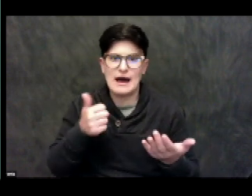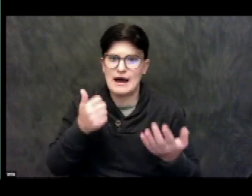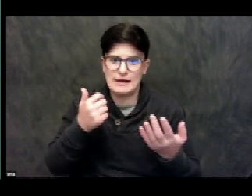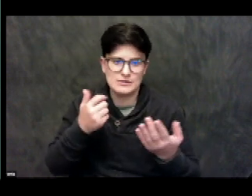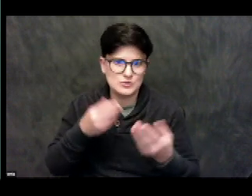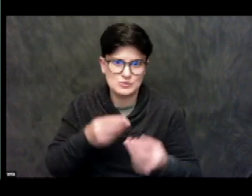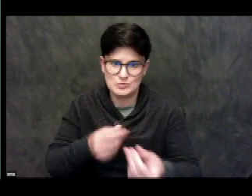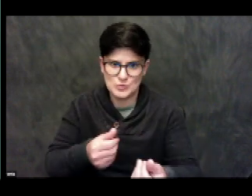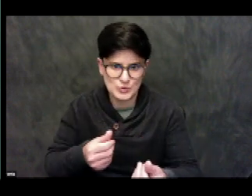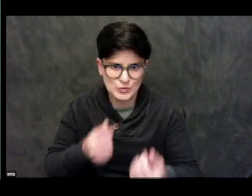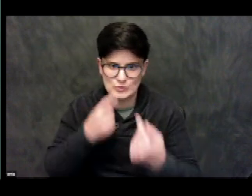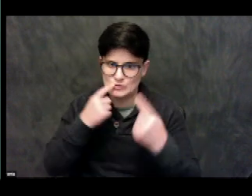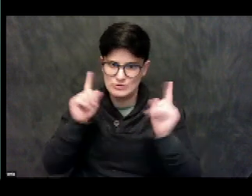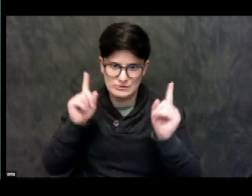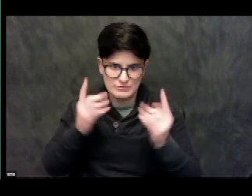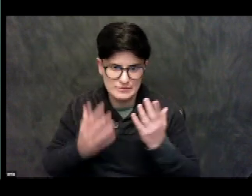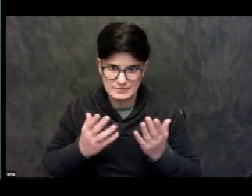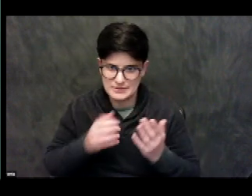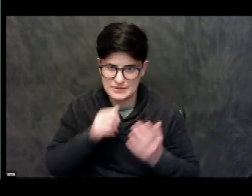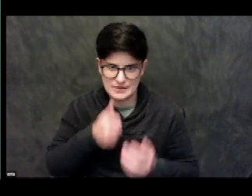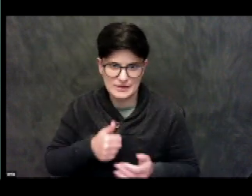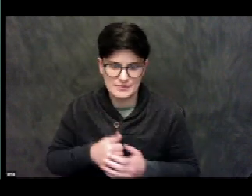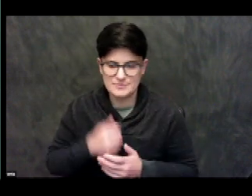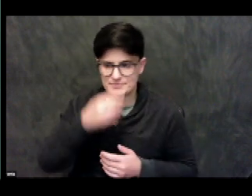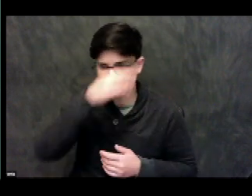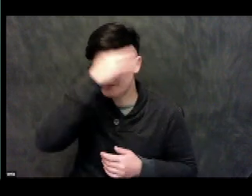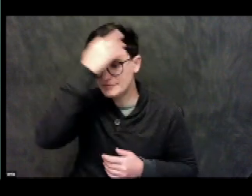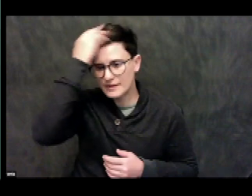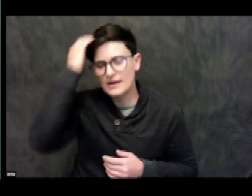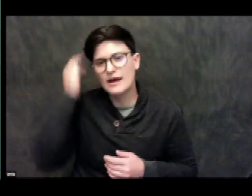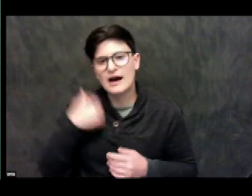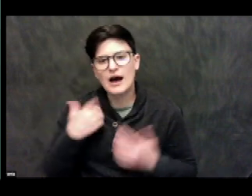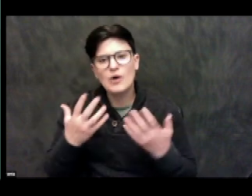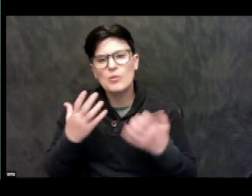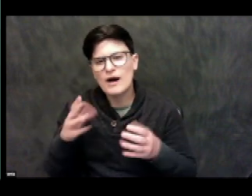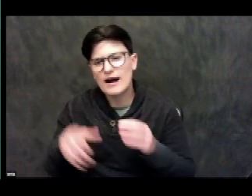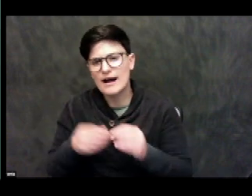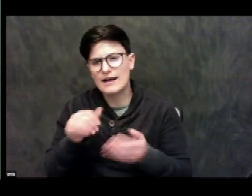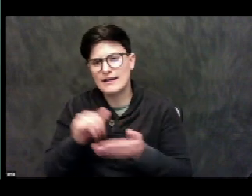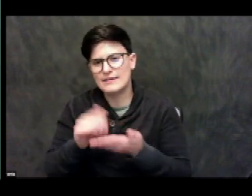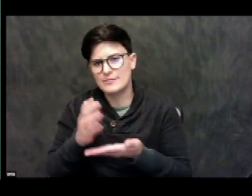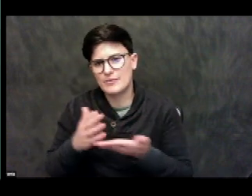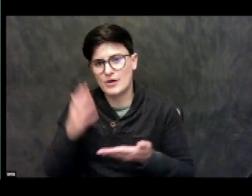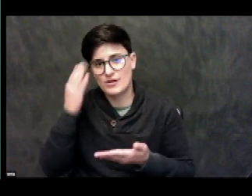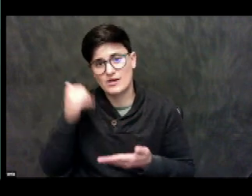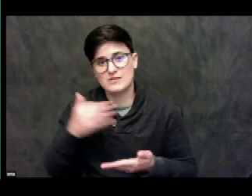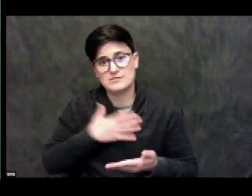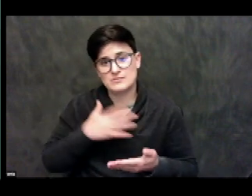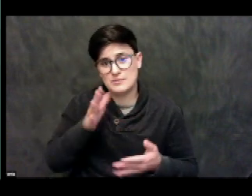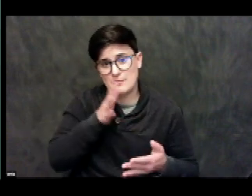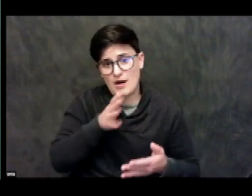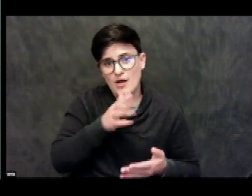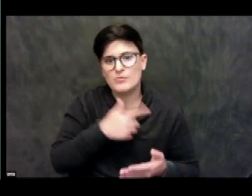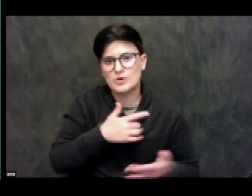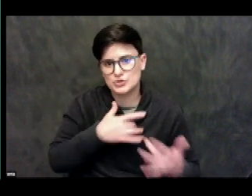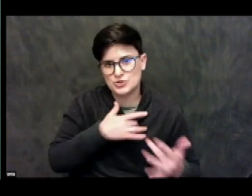I wanted to add that in there because that was something that my mom was concerned about. I was a little concerned about,